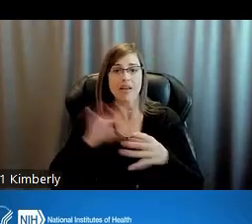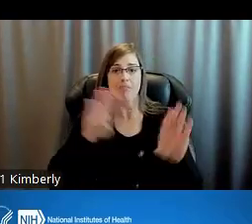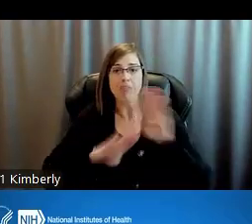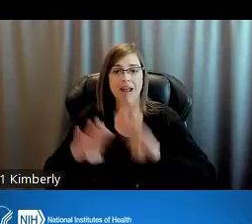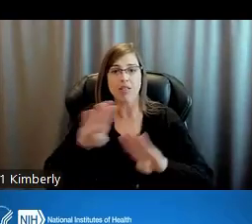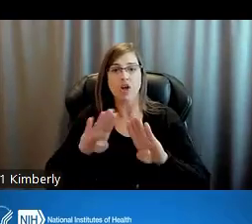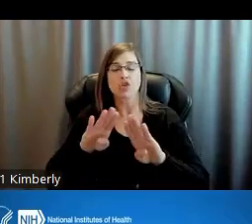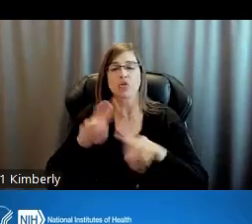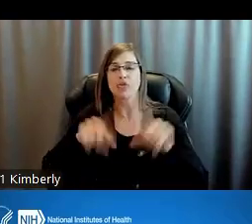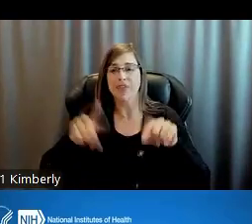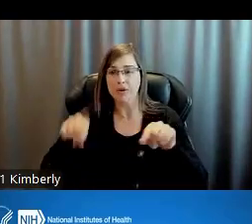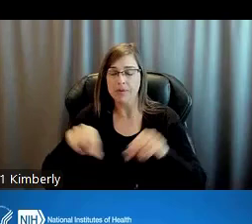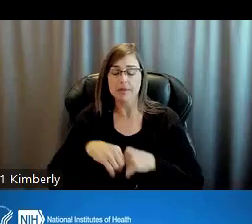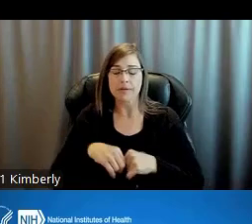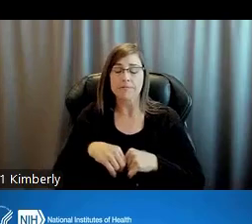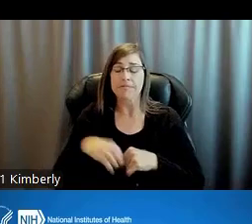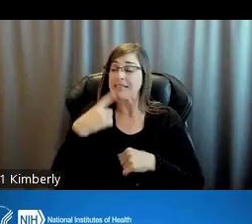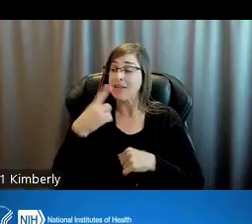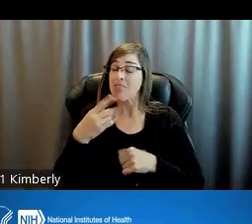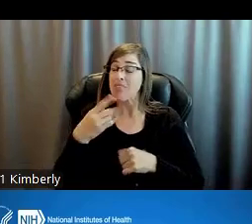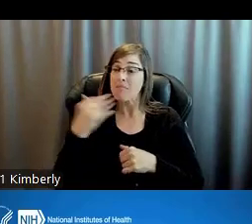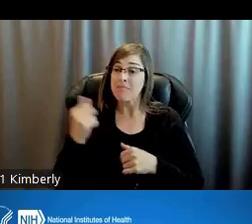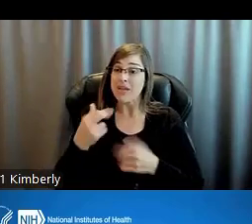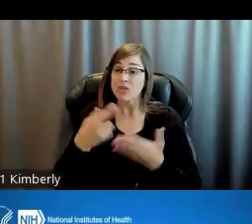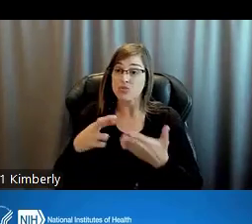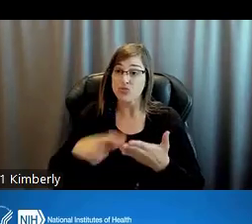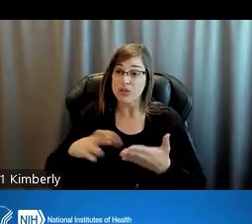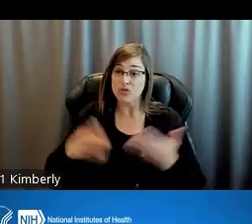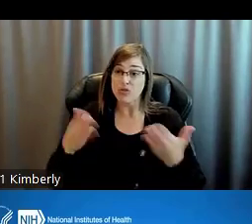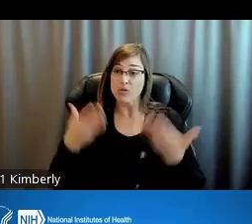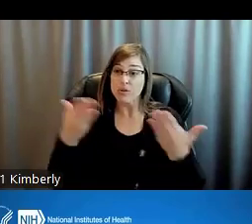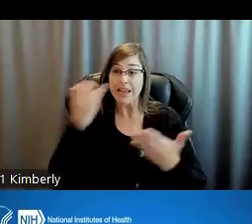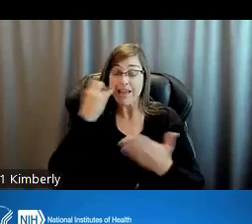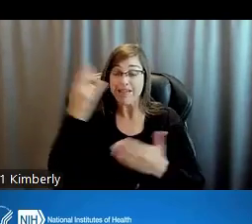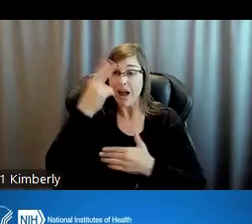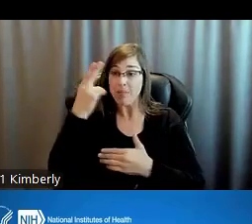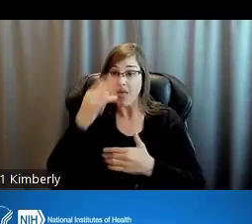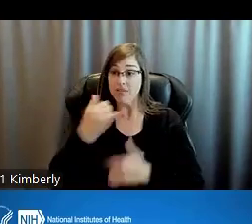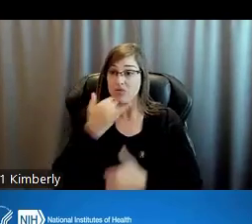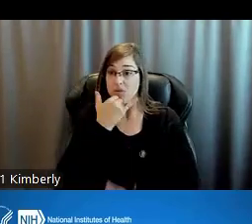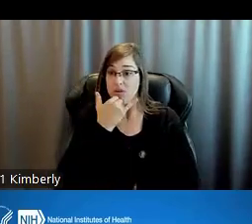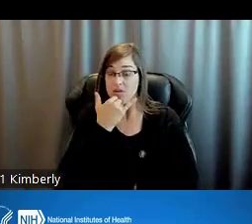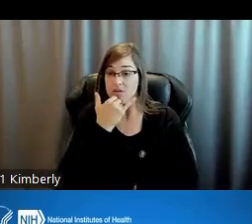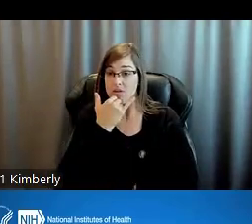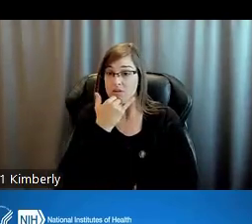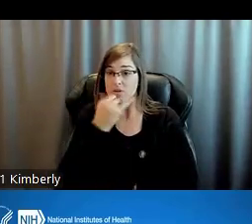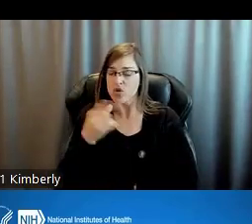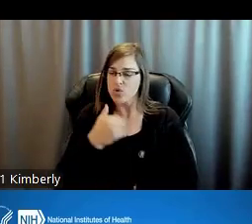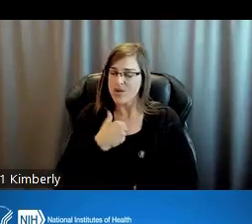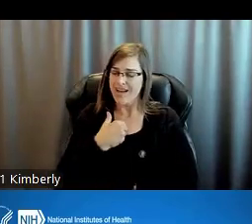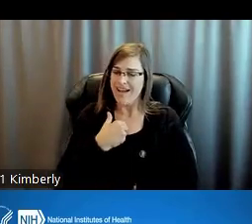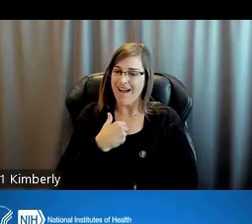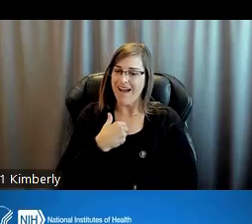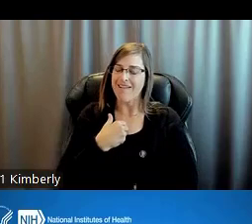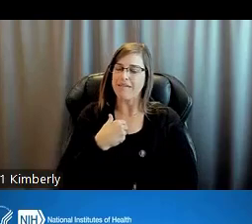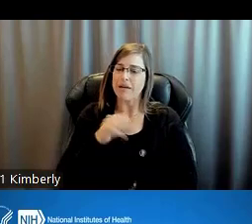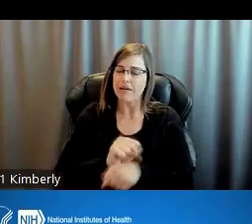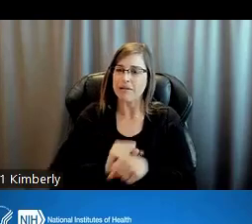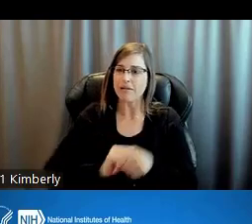is that the best research proposals are one such that even if your hypothesis is incorrect, you have so rigorously tested the mechanism